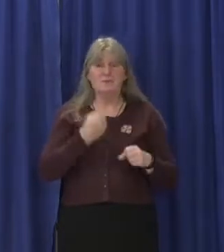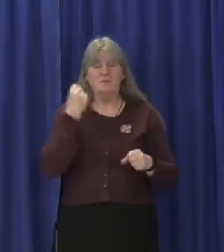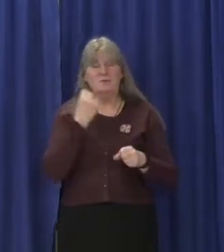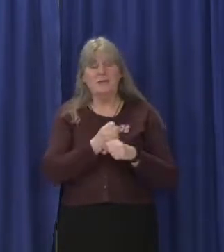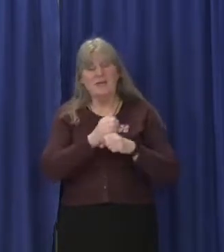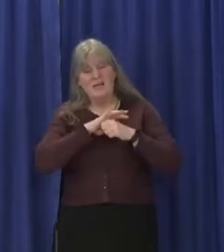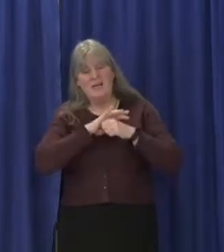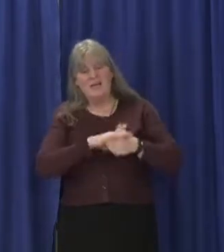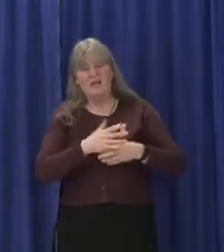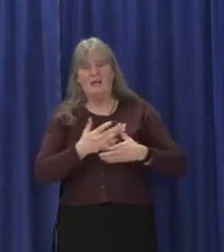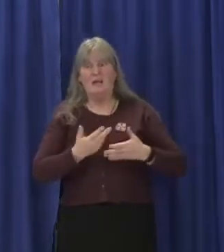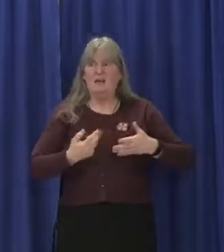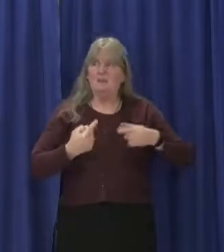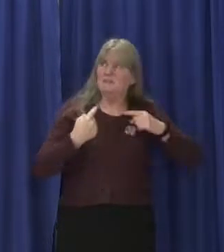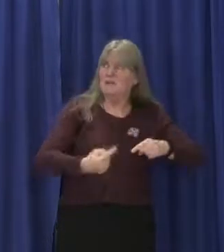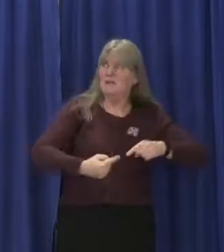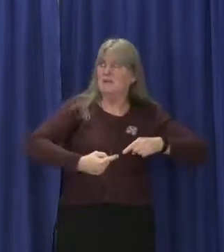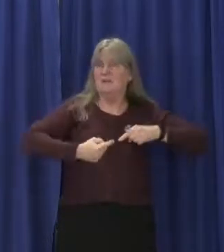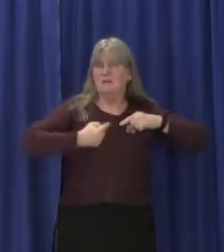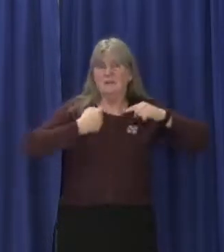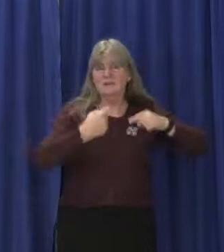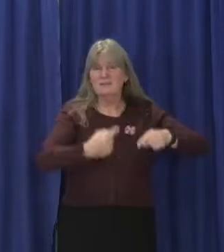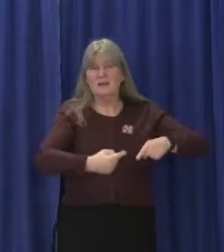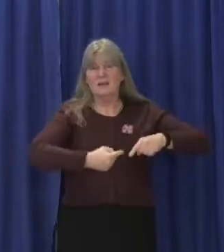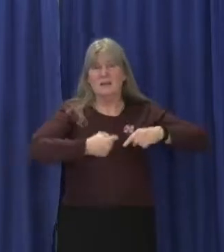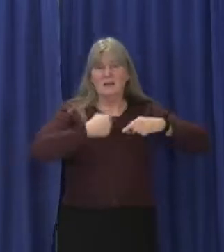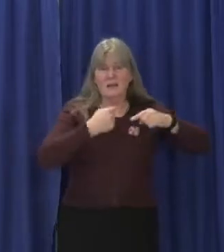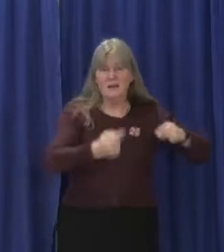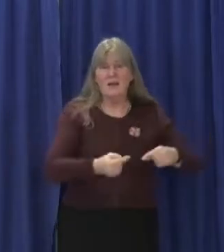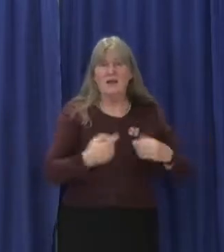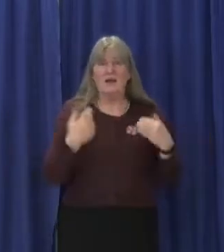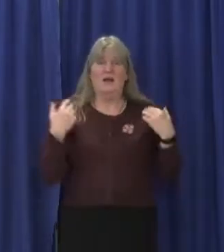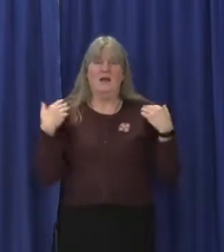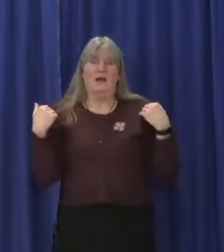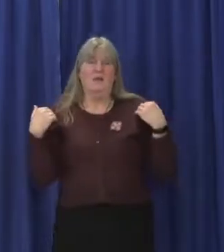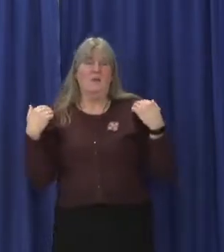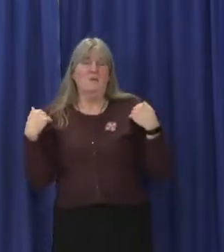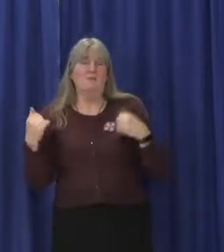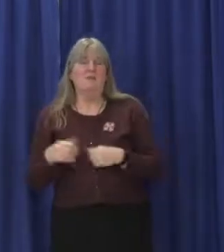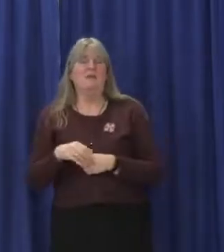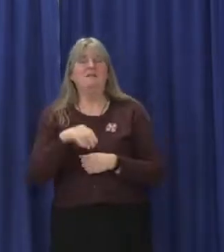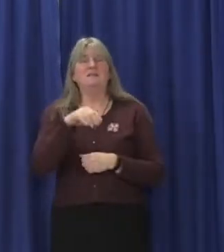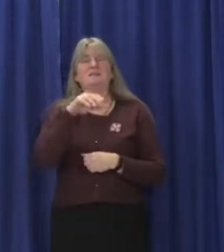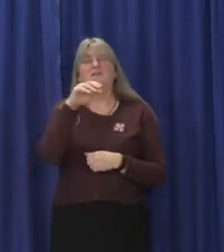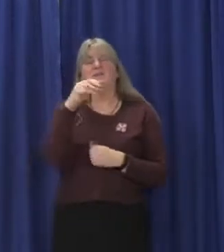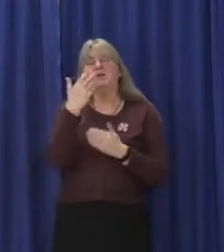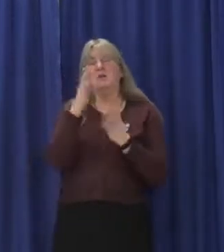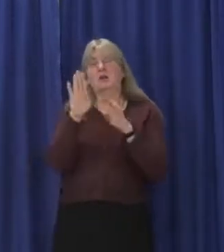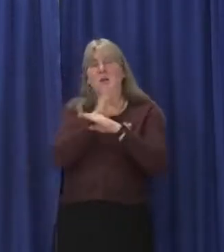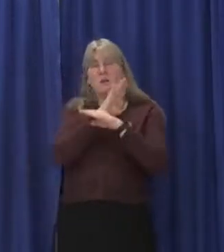And the work that that Rand, and Jeanie, and others have done, the ministers with the business advisory council, to